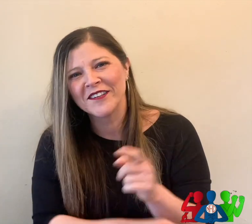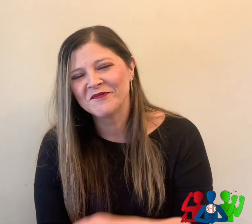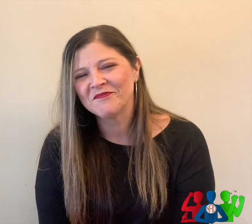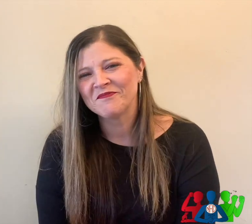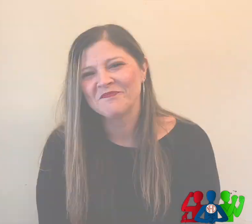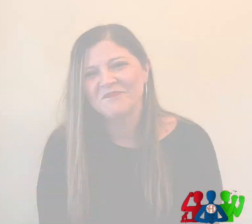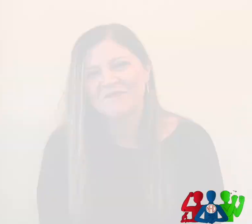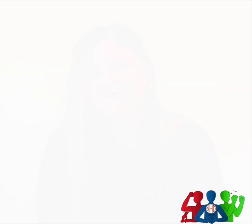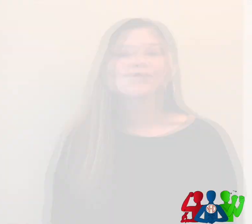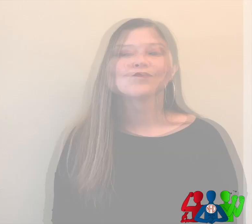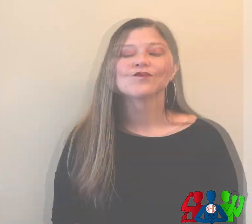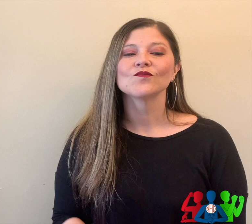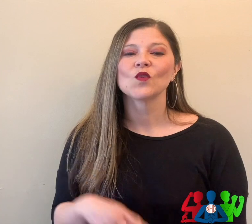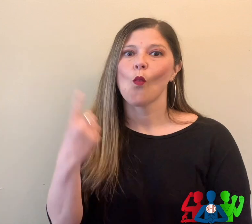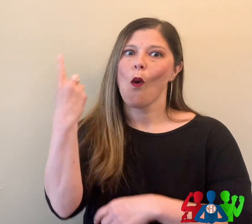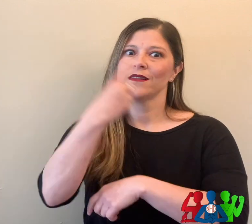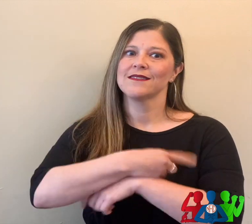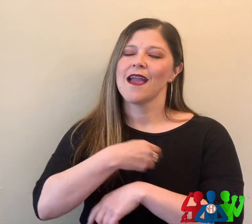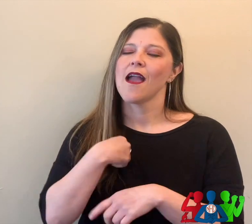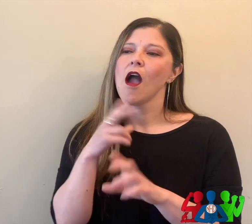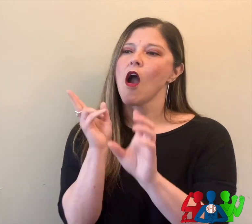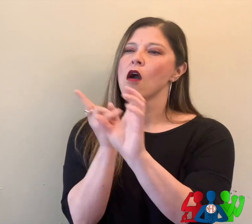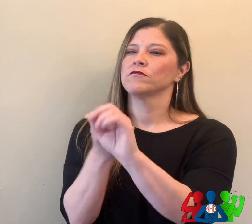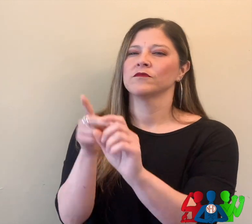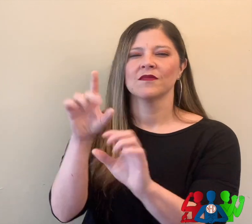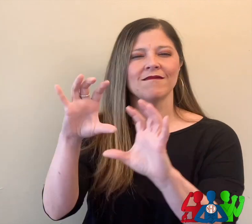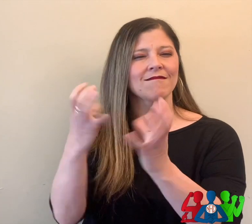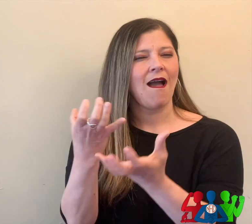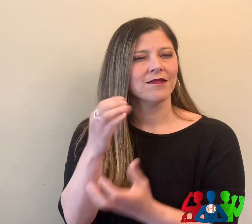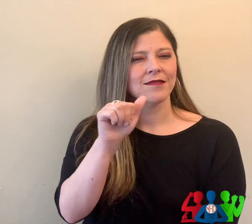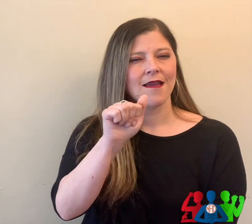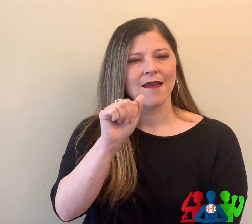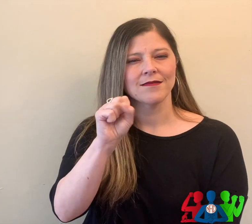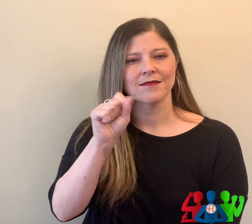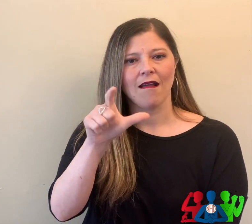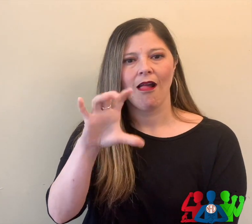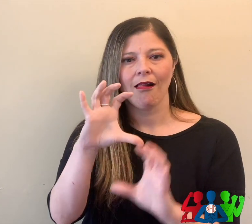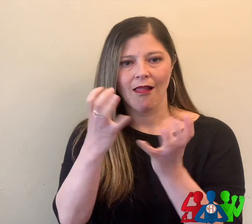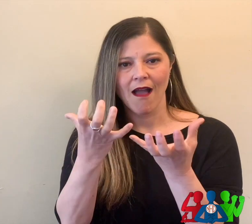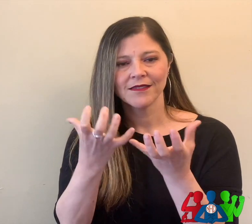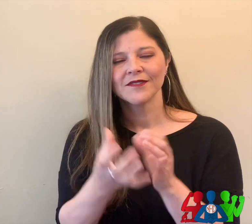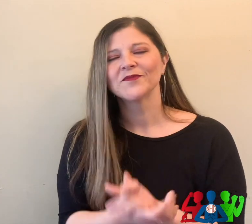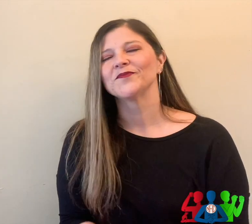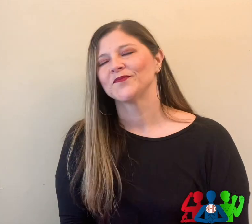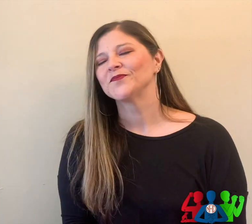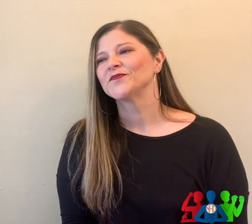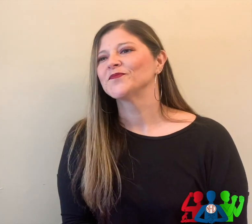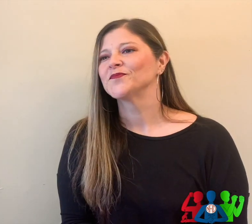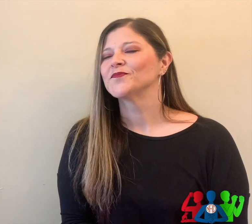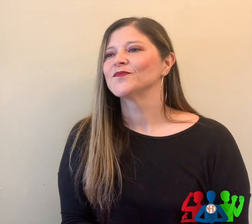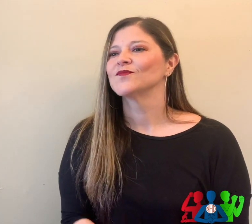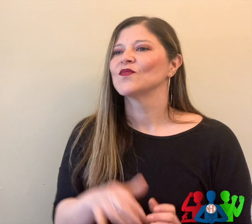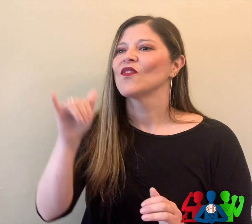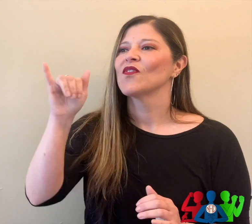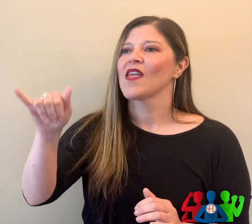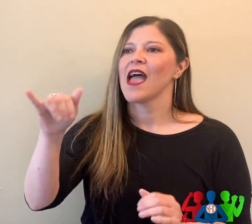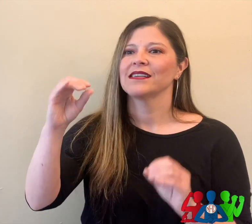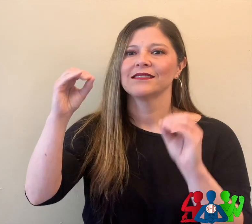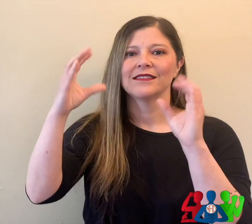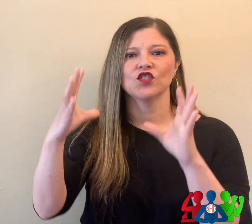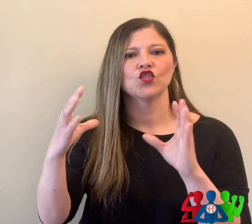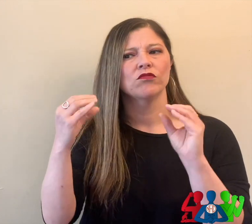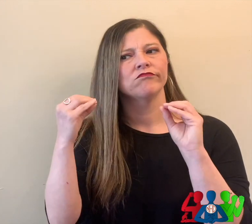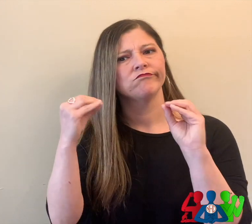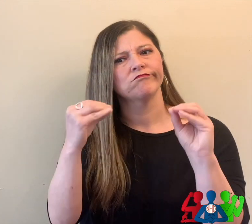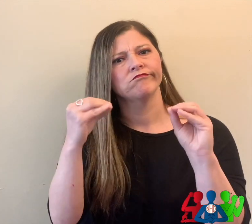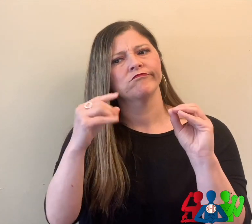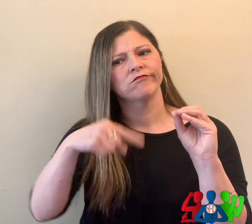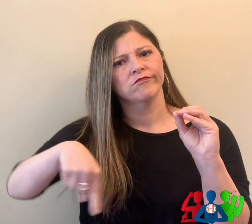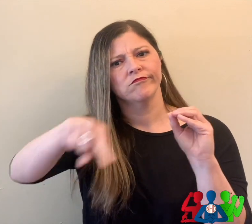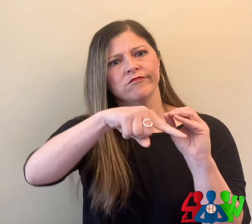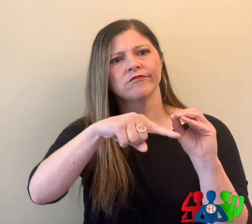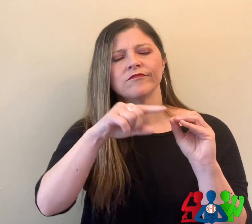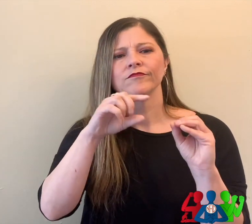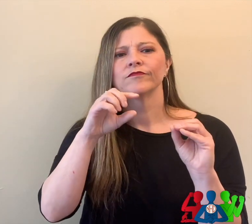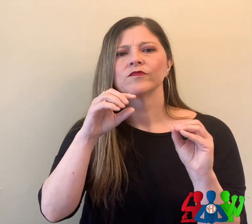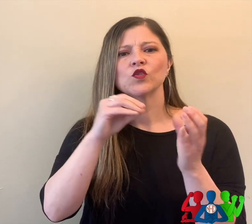the content that it represented. So I was thankful to my peer group. I joined an ASL class.